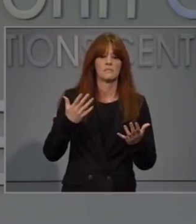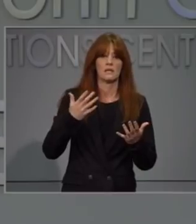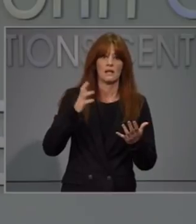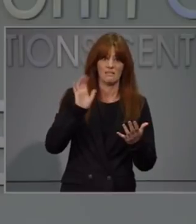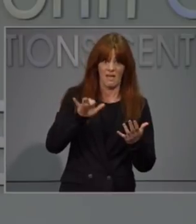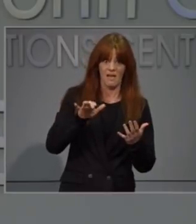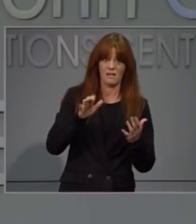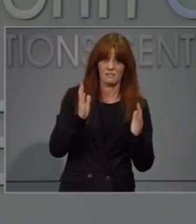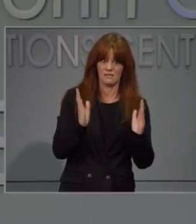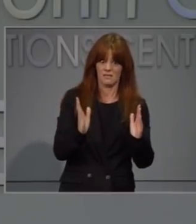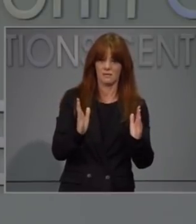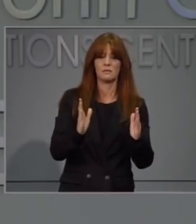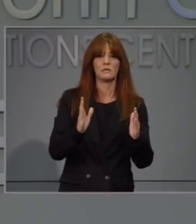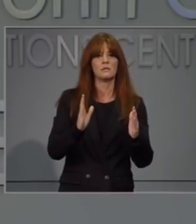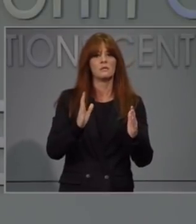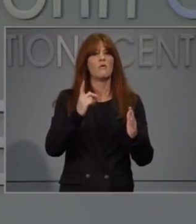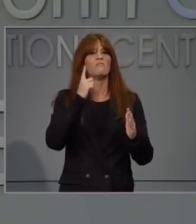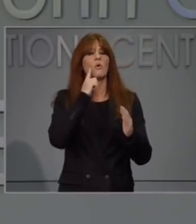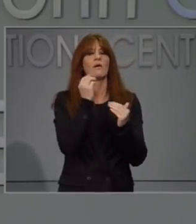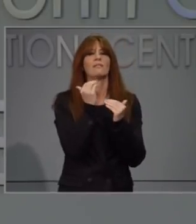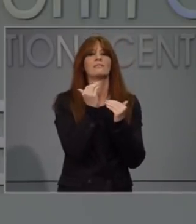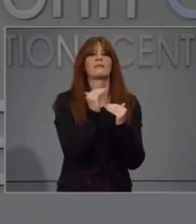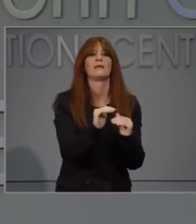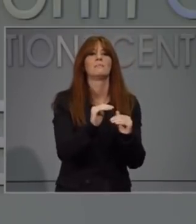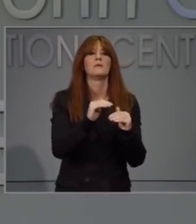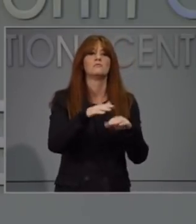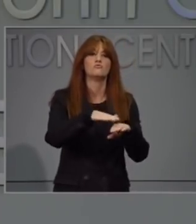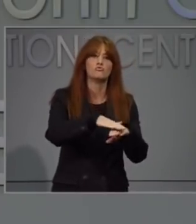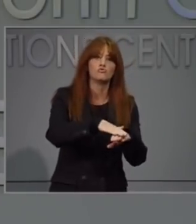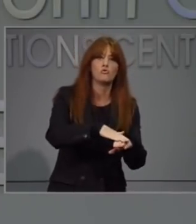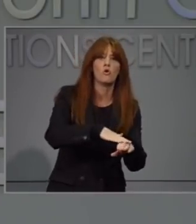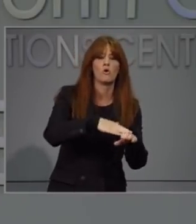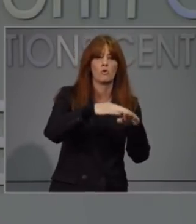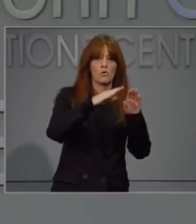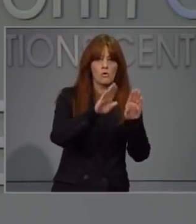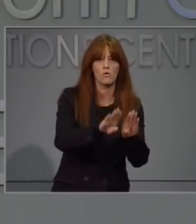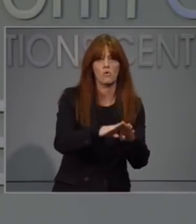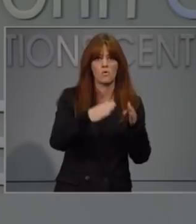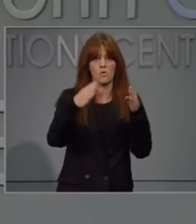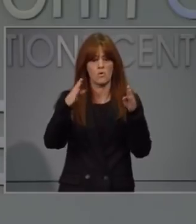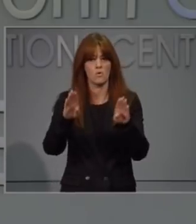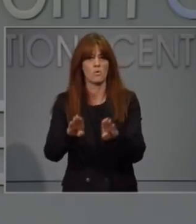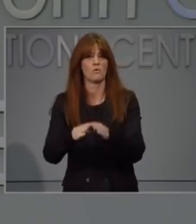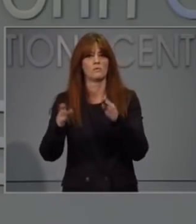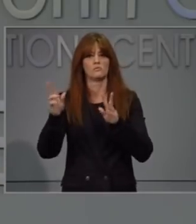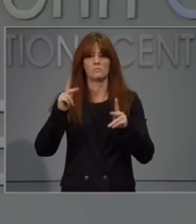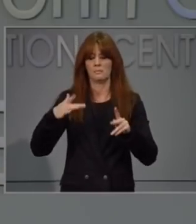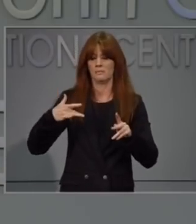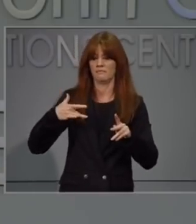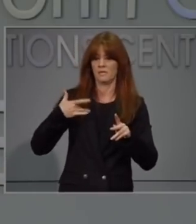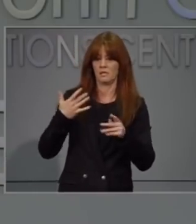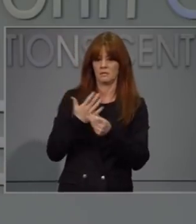IS DIFFICULT AND CONFUSING. PHASE ONE IS DESIGNATED AND